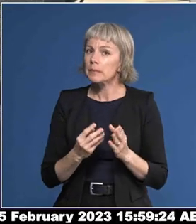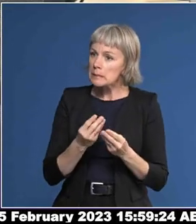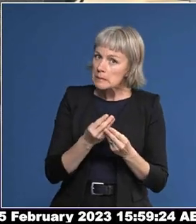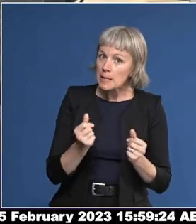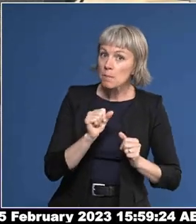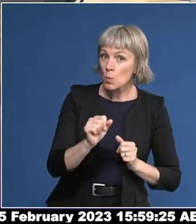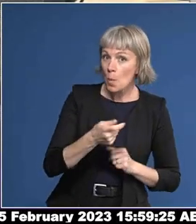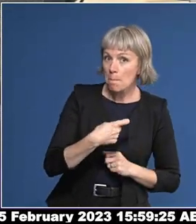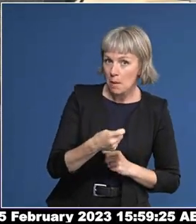registered and some aren't.